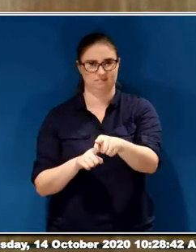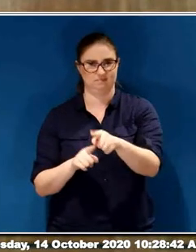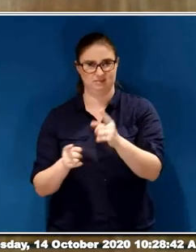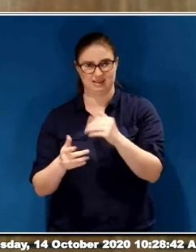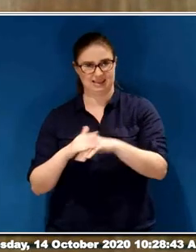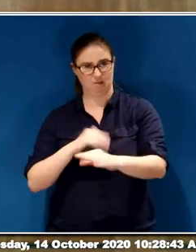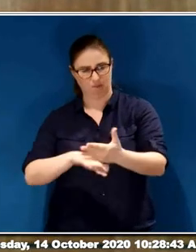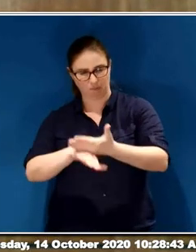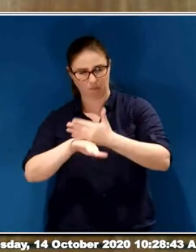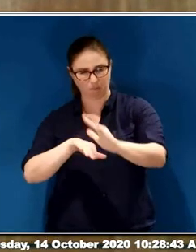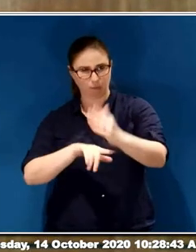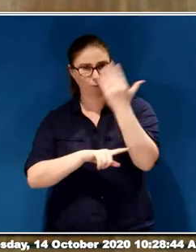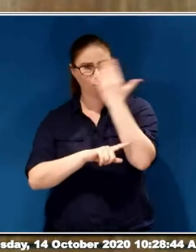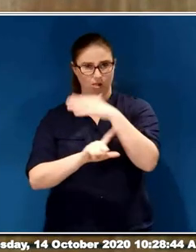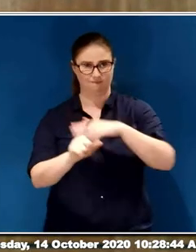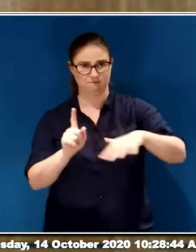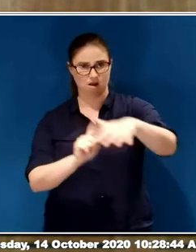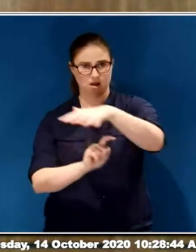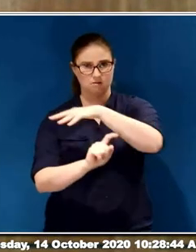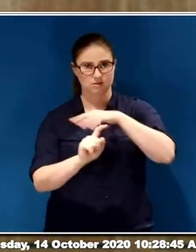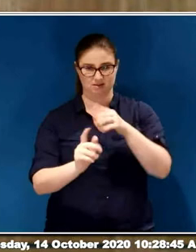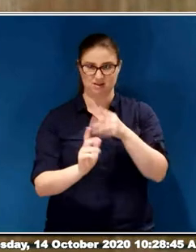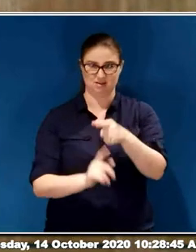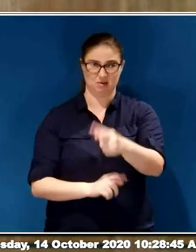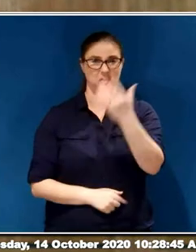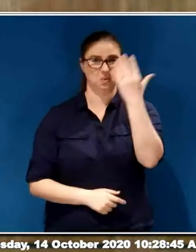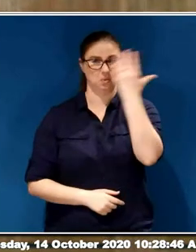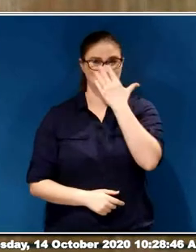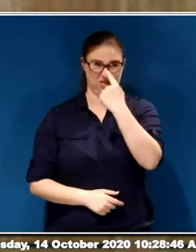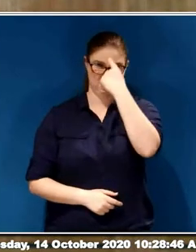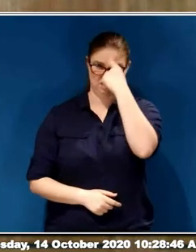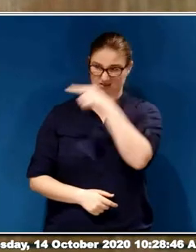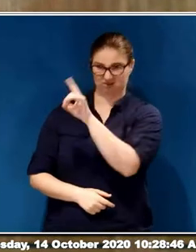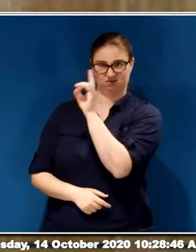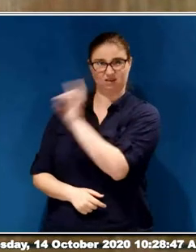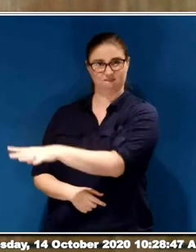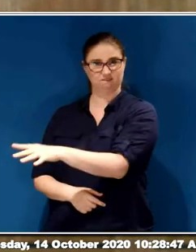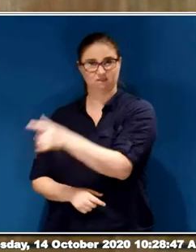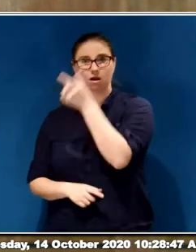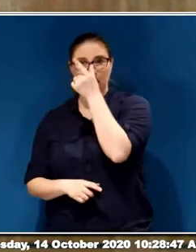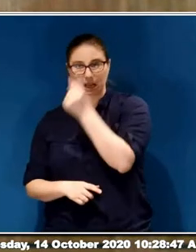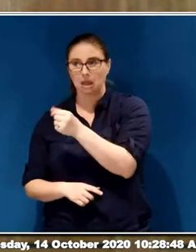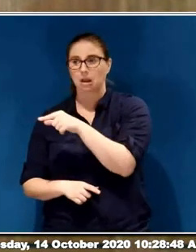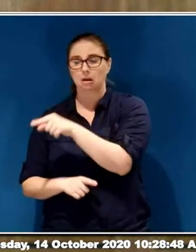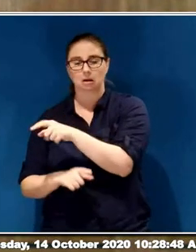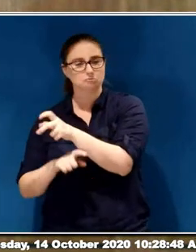for him to transition from one mainstream classroom to another with zero support.